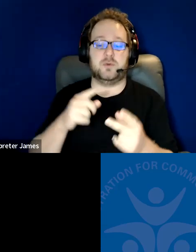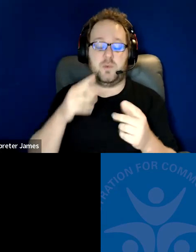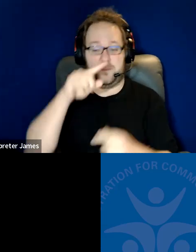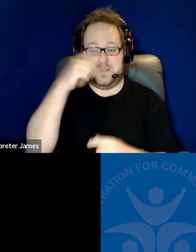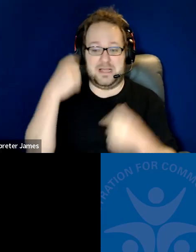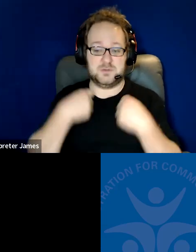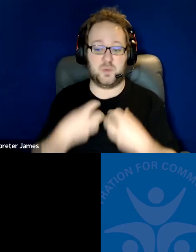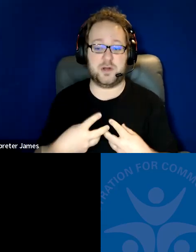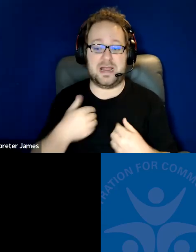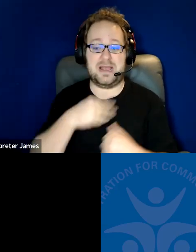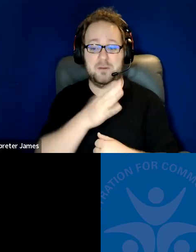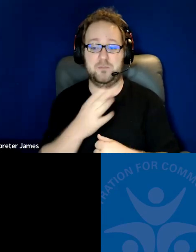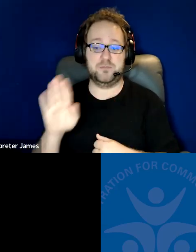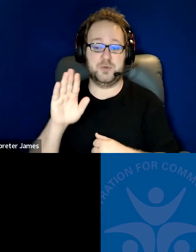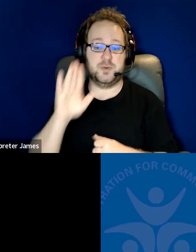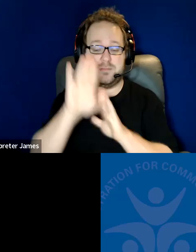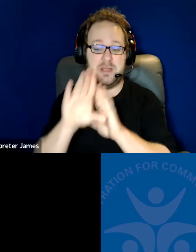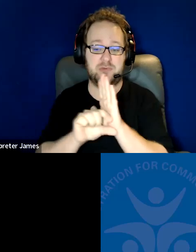blue background with the ACL logo.